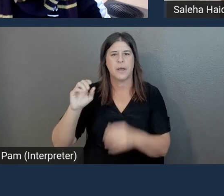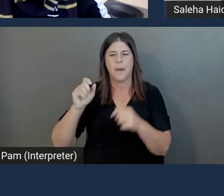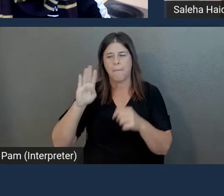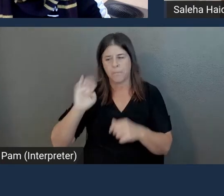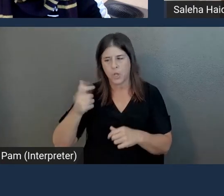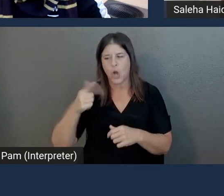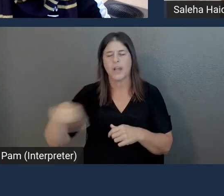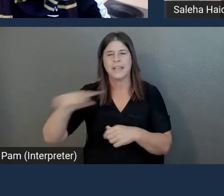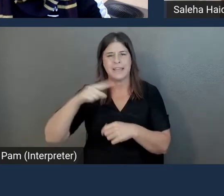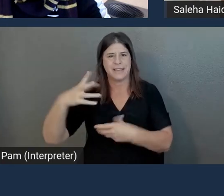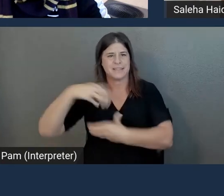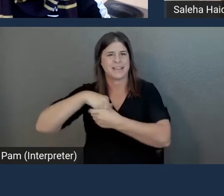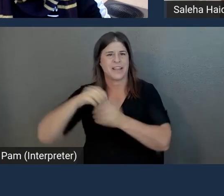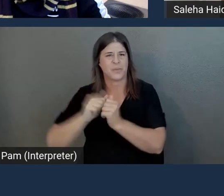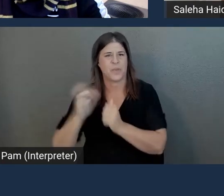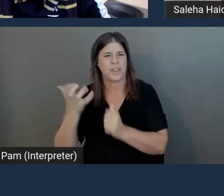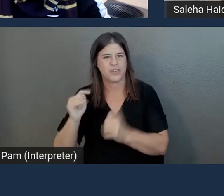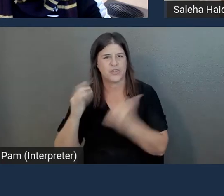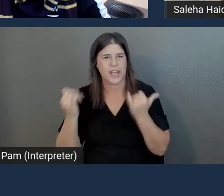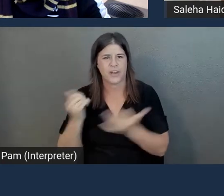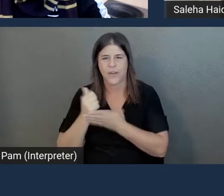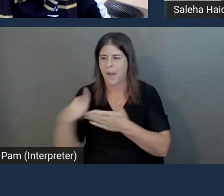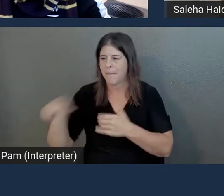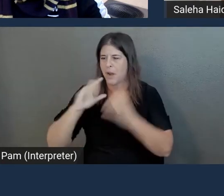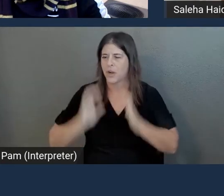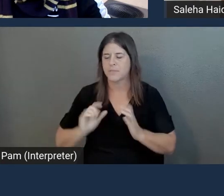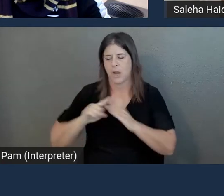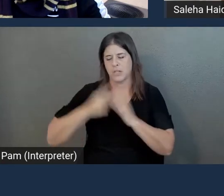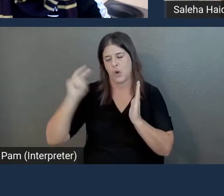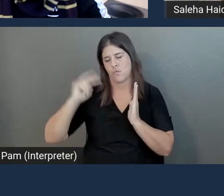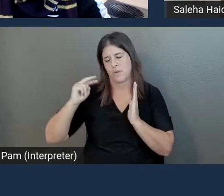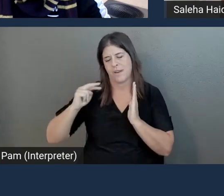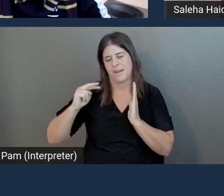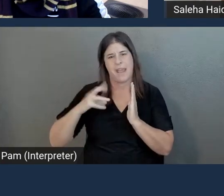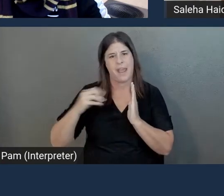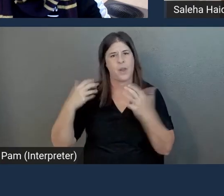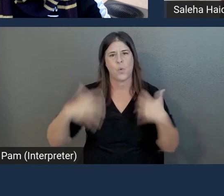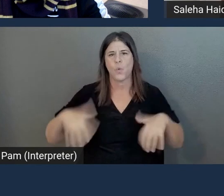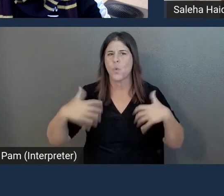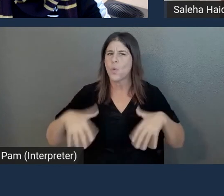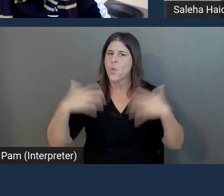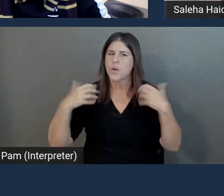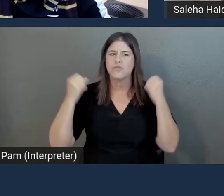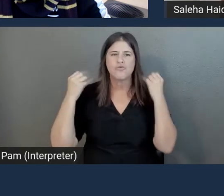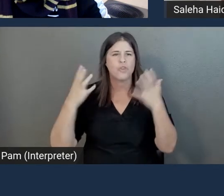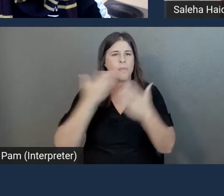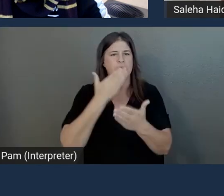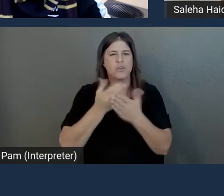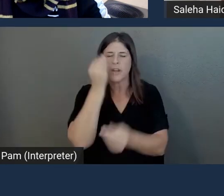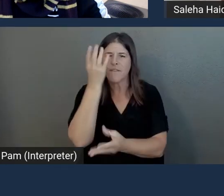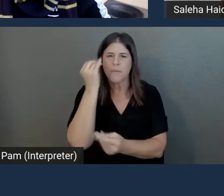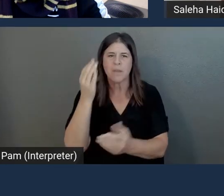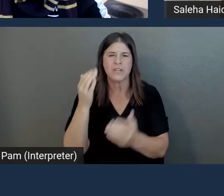And, yeah I, started reading it tons of good information, that I highly recommend checking out the blog posts.